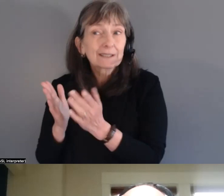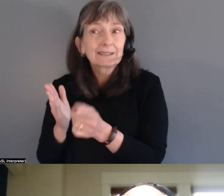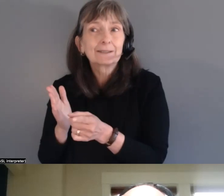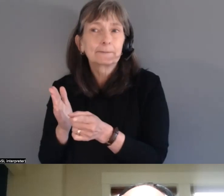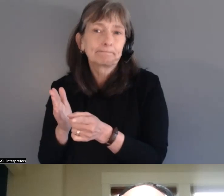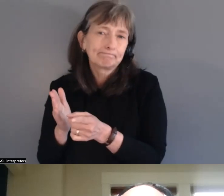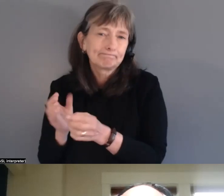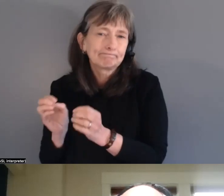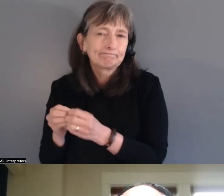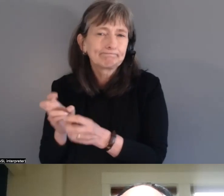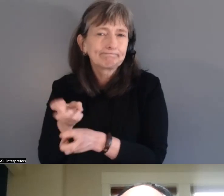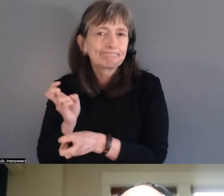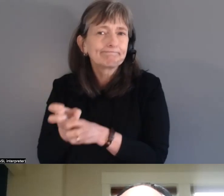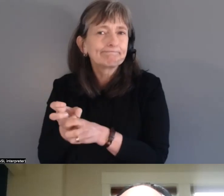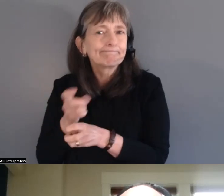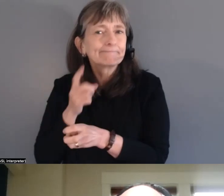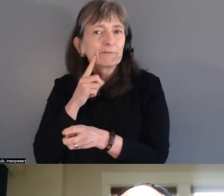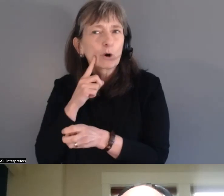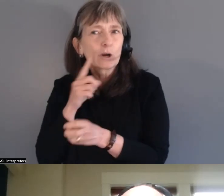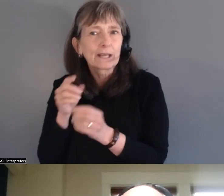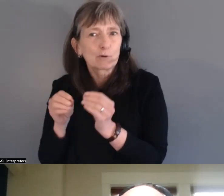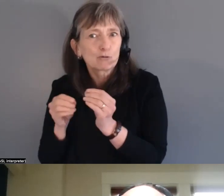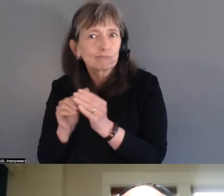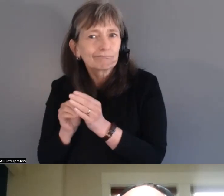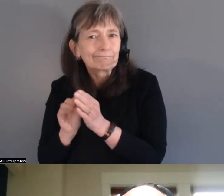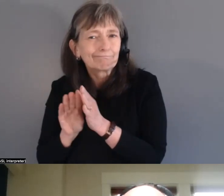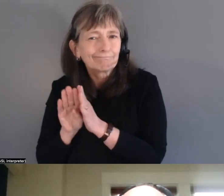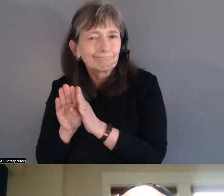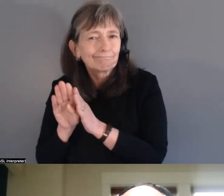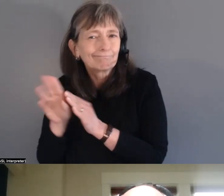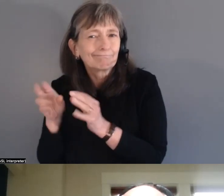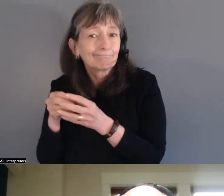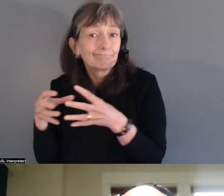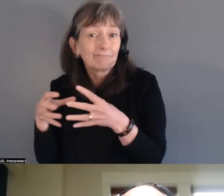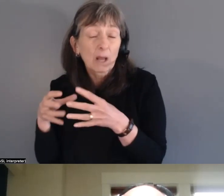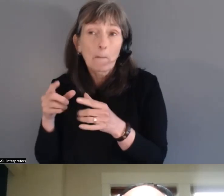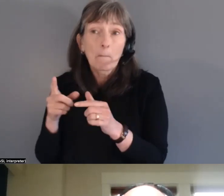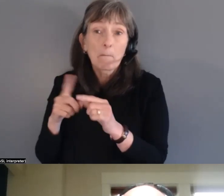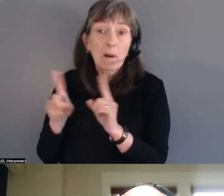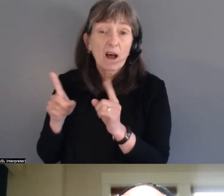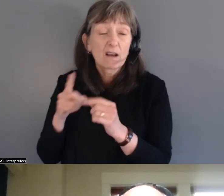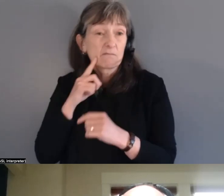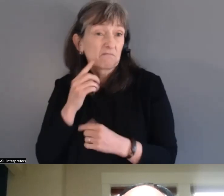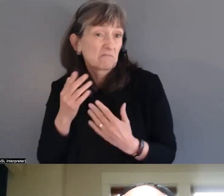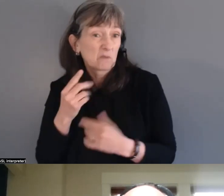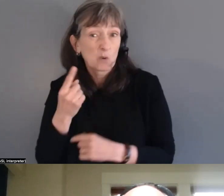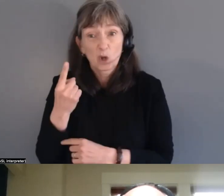to get that immediate critical mass, but you only need a couple of the larger publishers to start